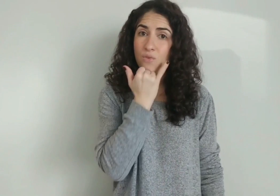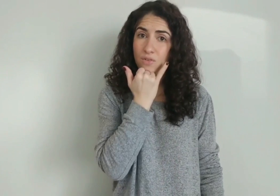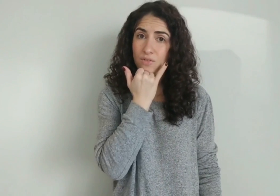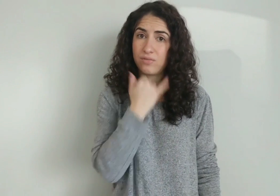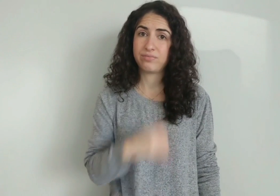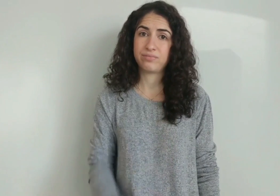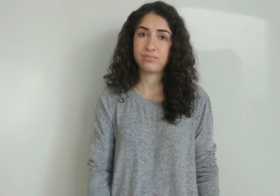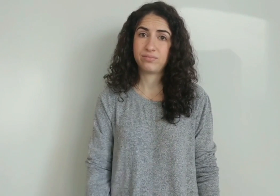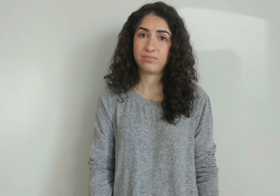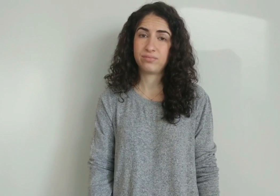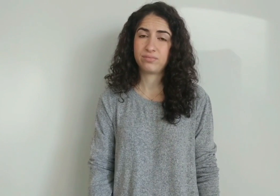WRONG.